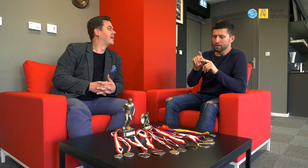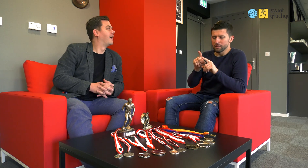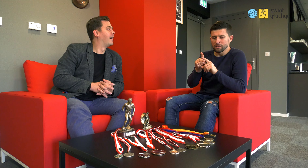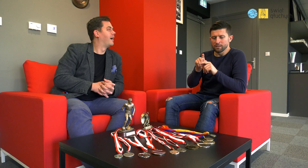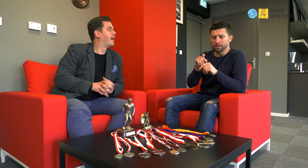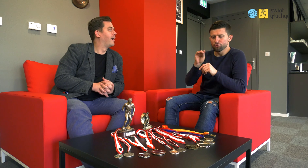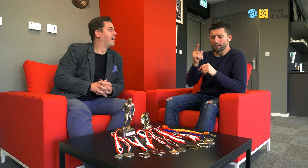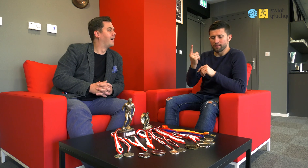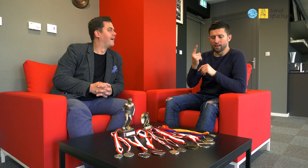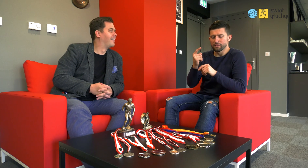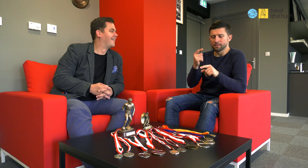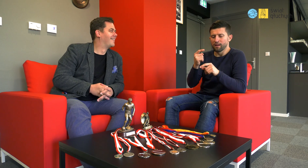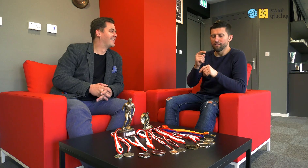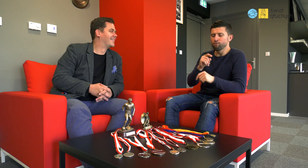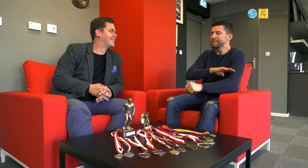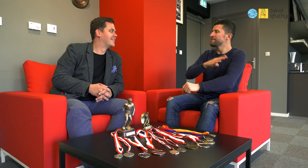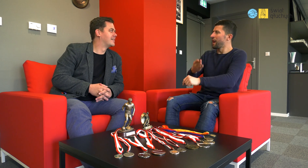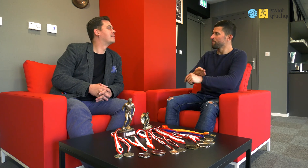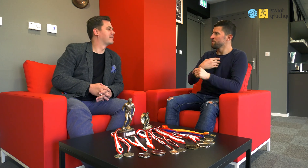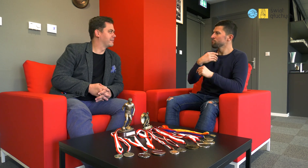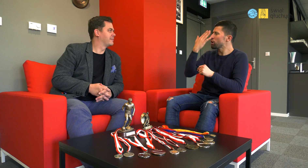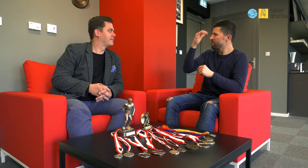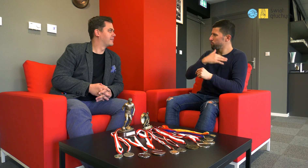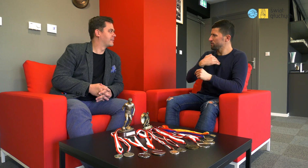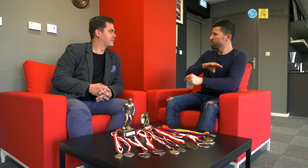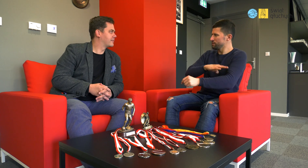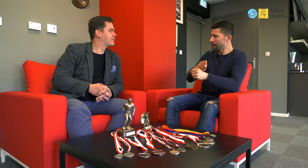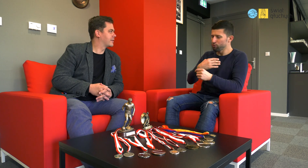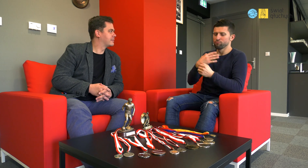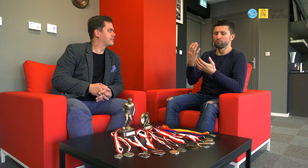Another one, Polish futsal championship.